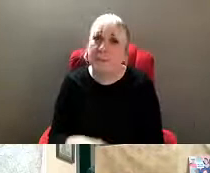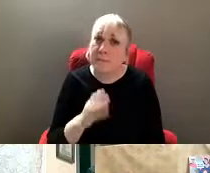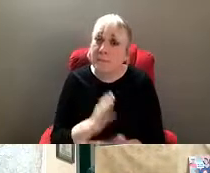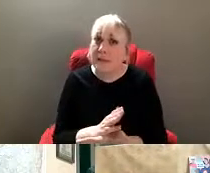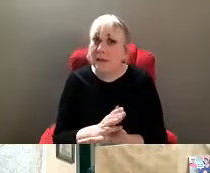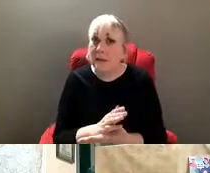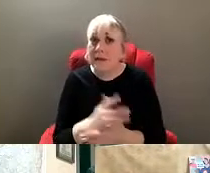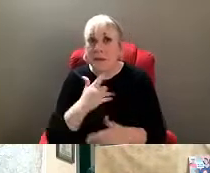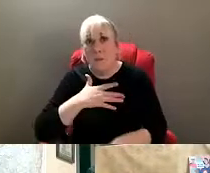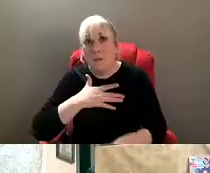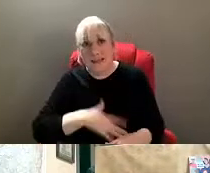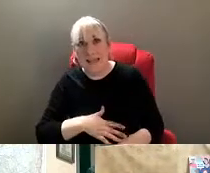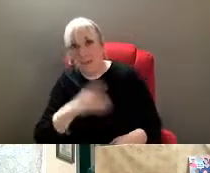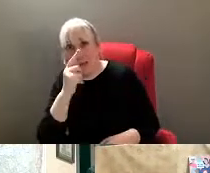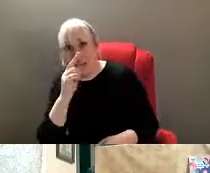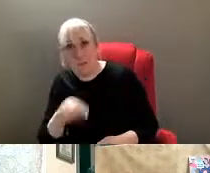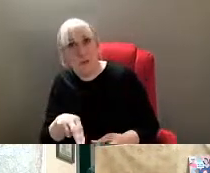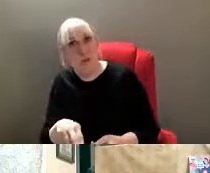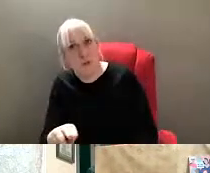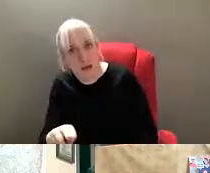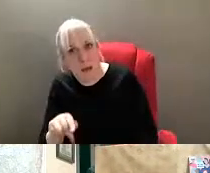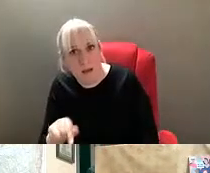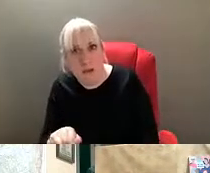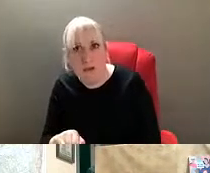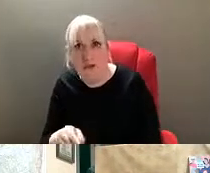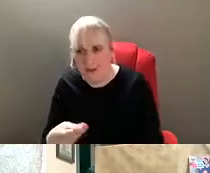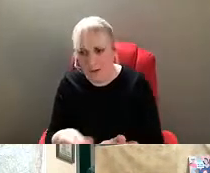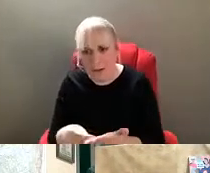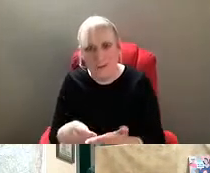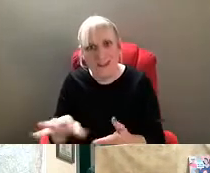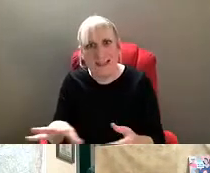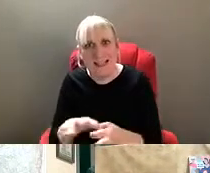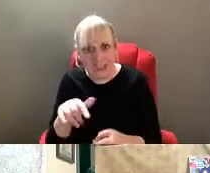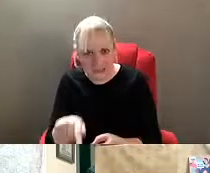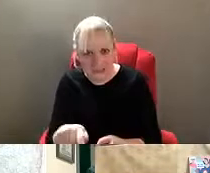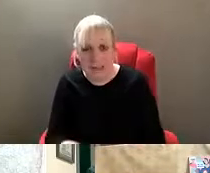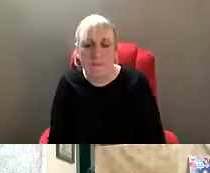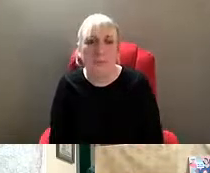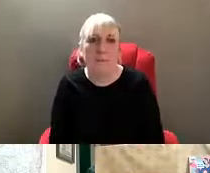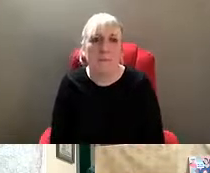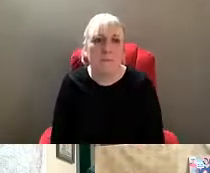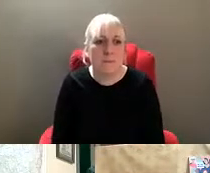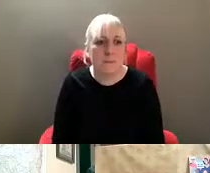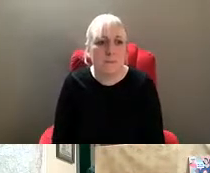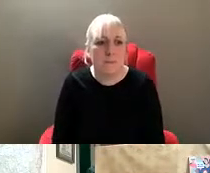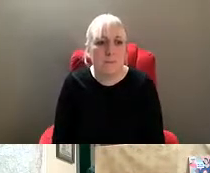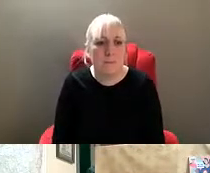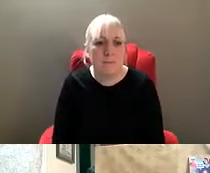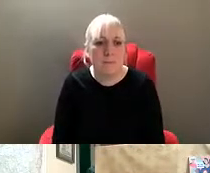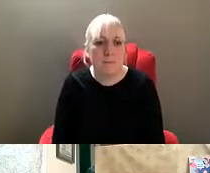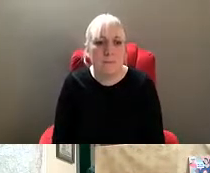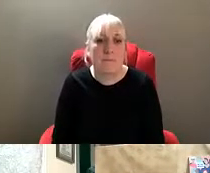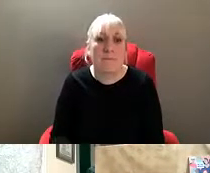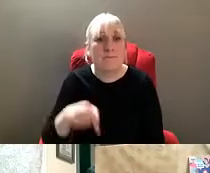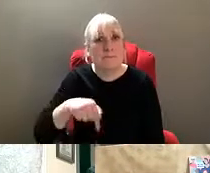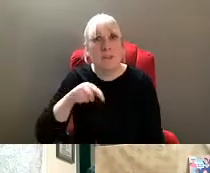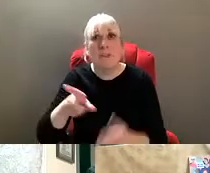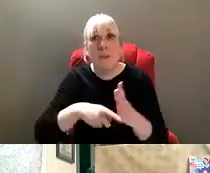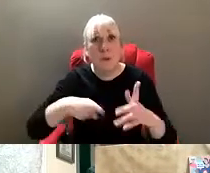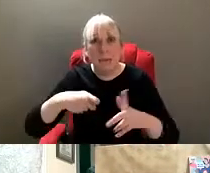this in addition and the uk's most ccgs do not offer power wheelchair to most disabled people